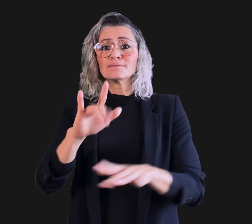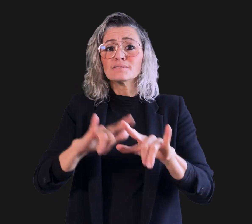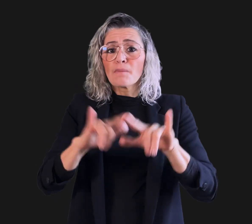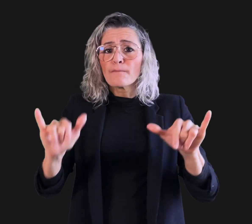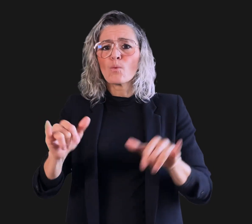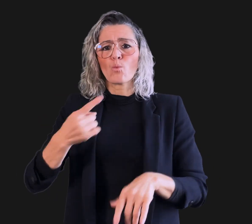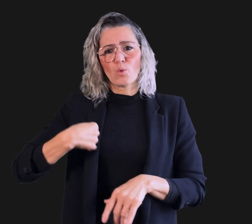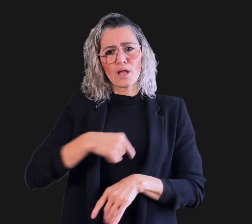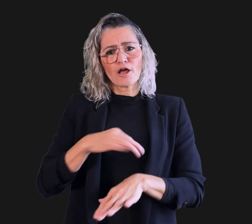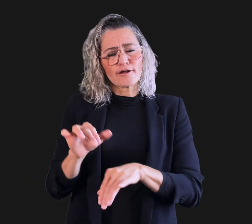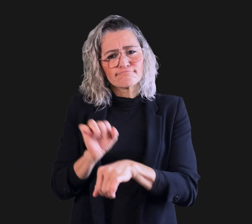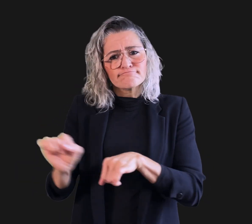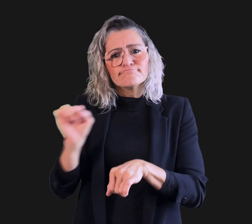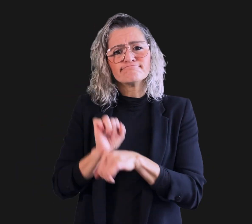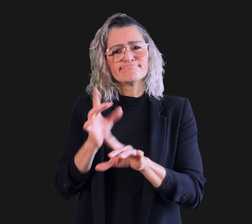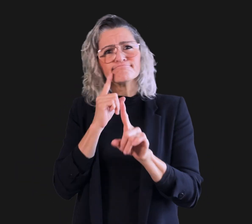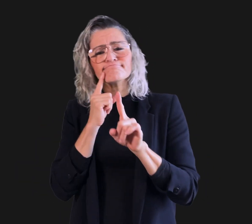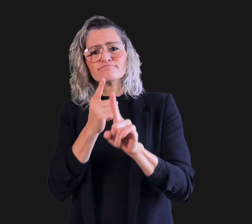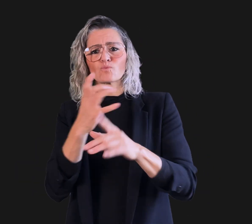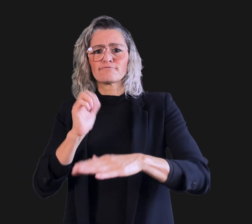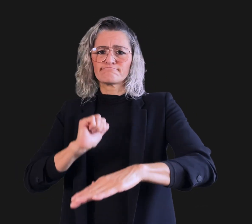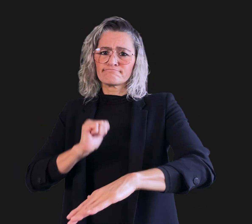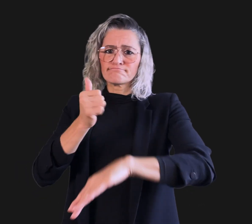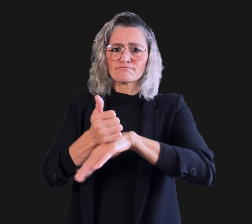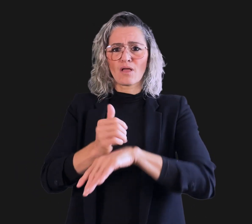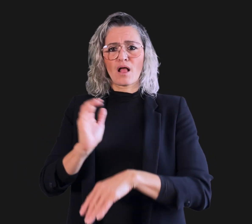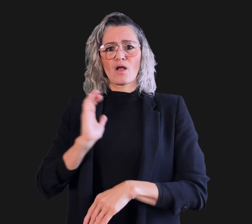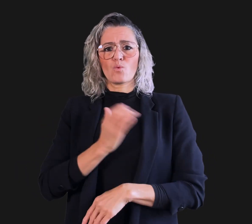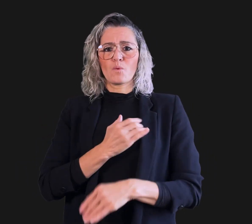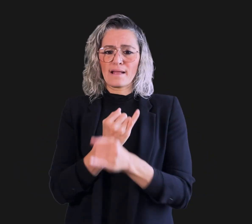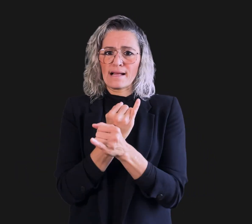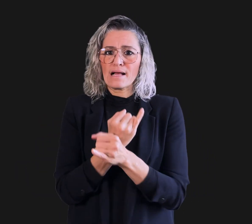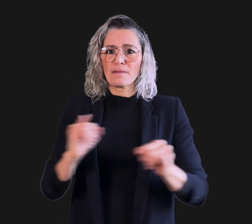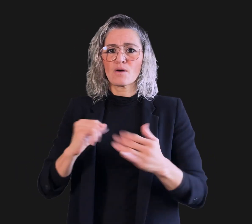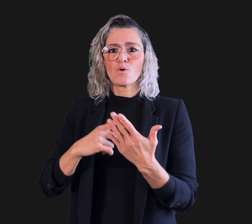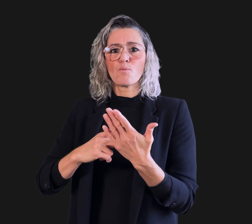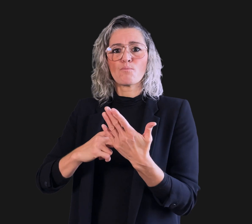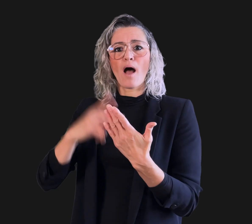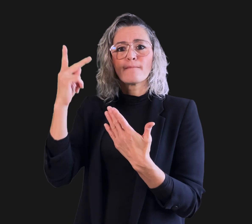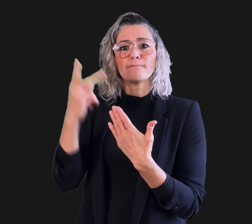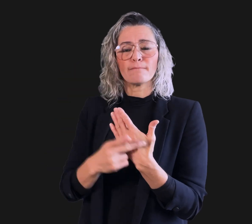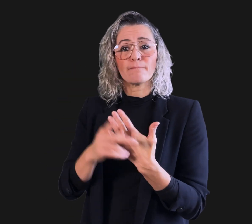while we work towards establishing our independent program